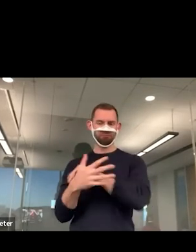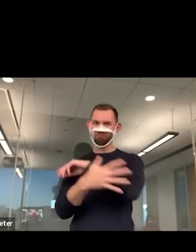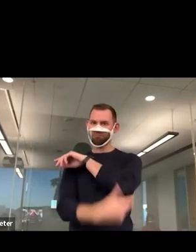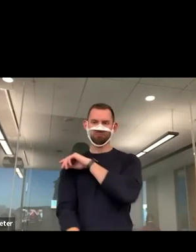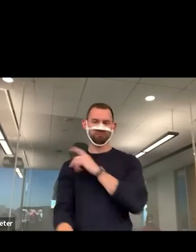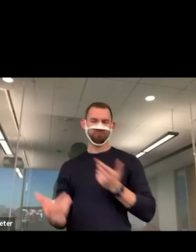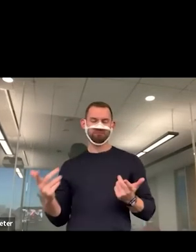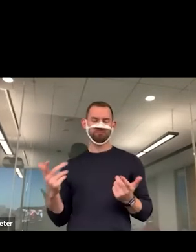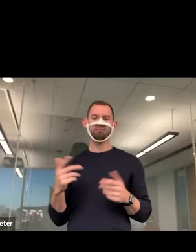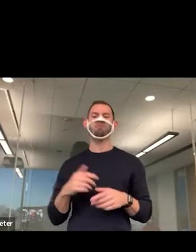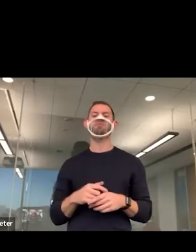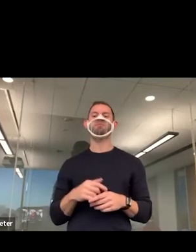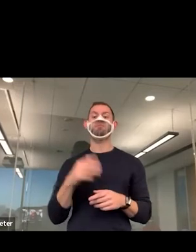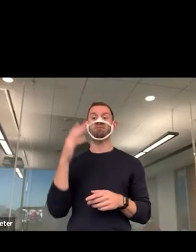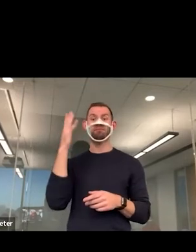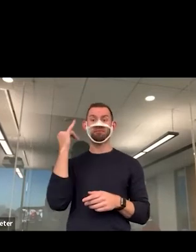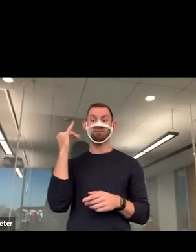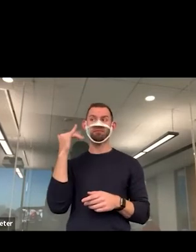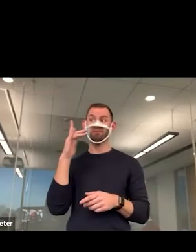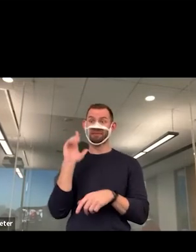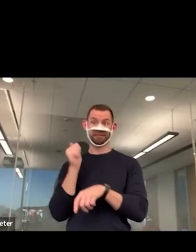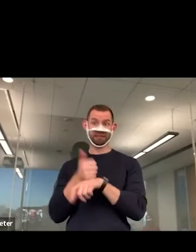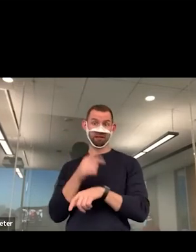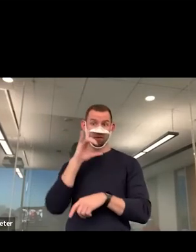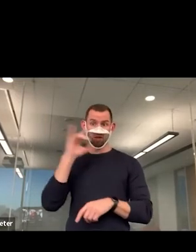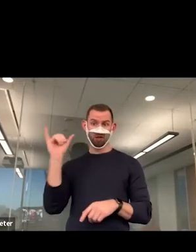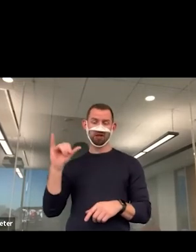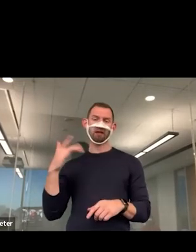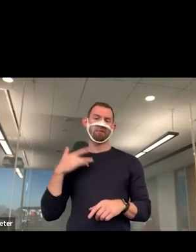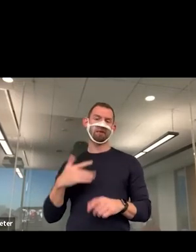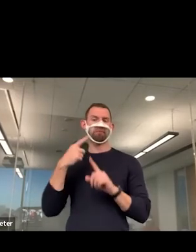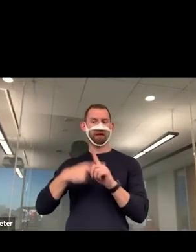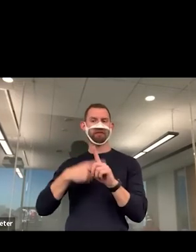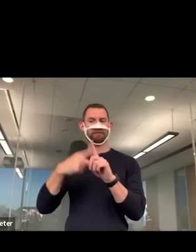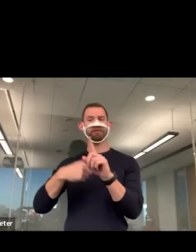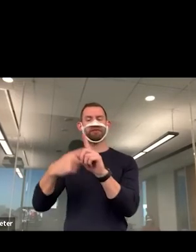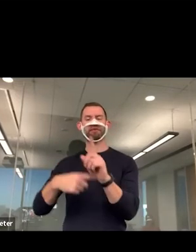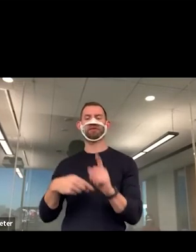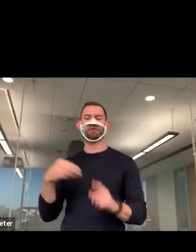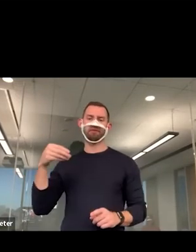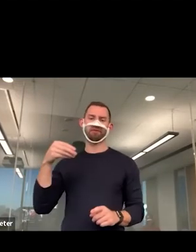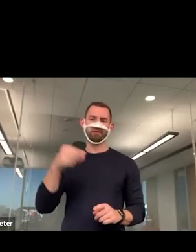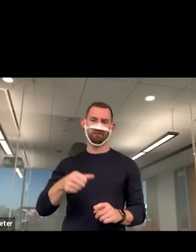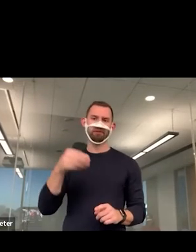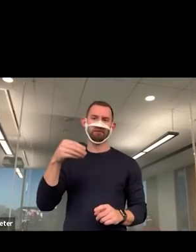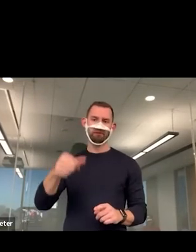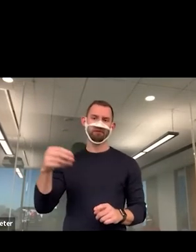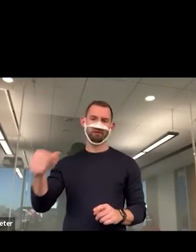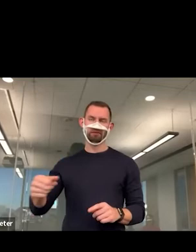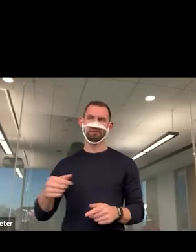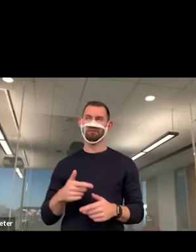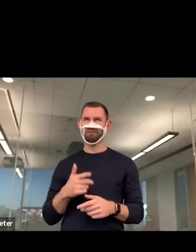you get paid this amount of money every month and it's a i want to say the last time i looked and